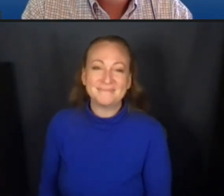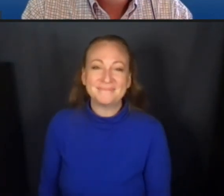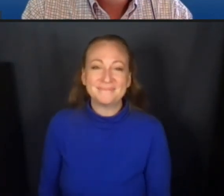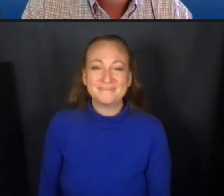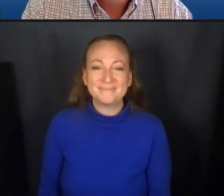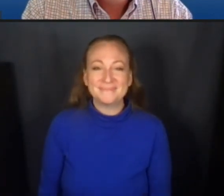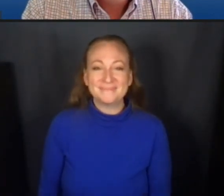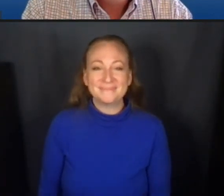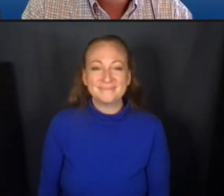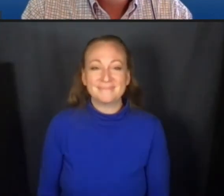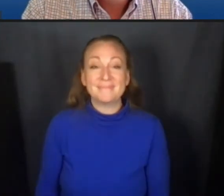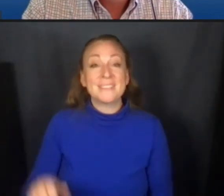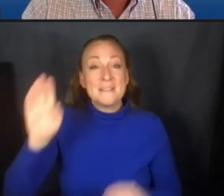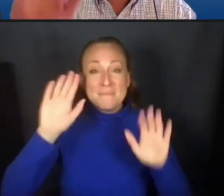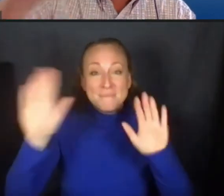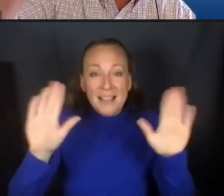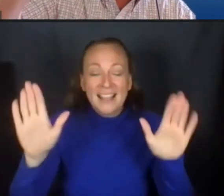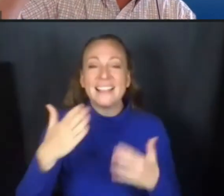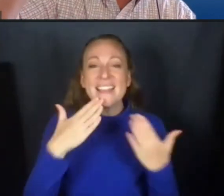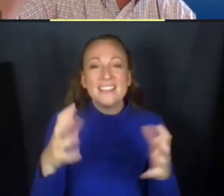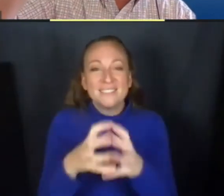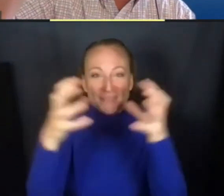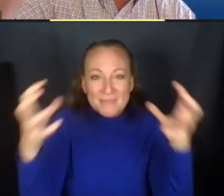Bye and thank you very much. Goodbye.